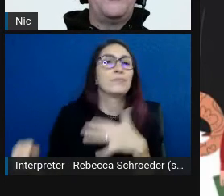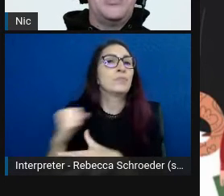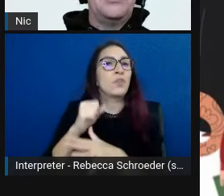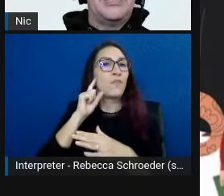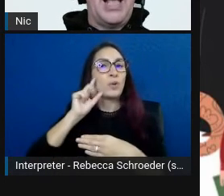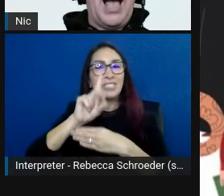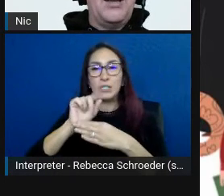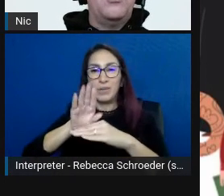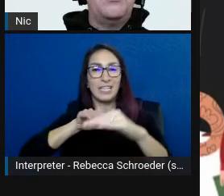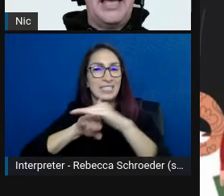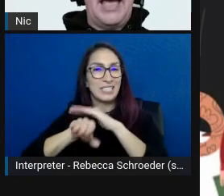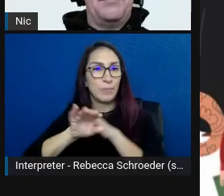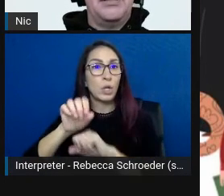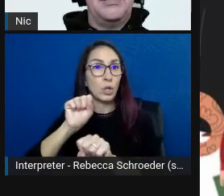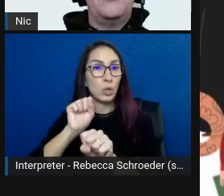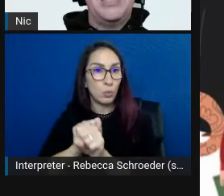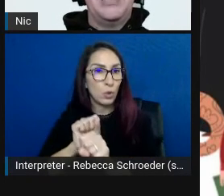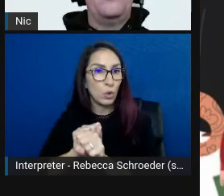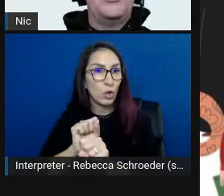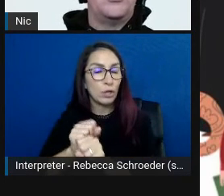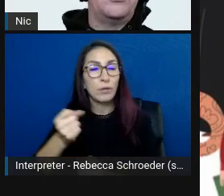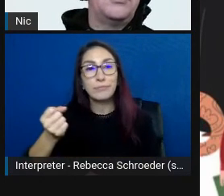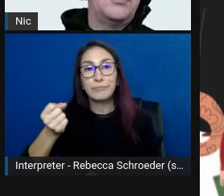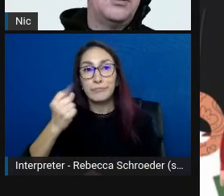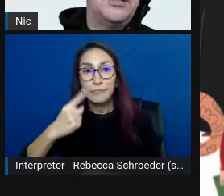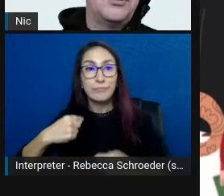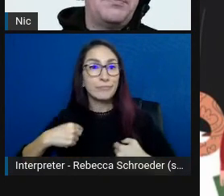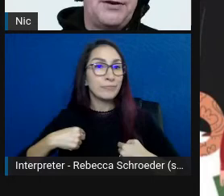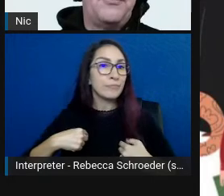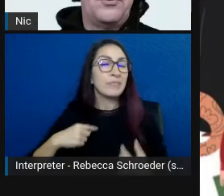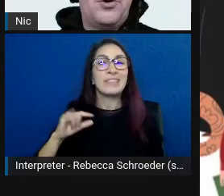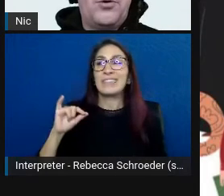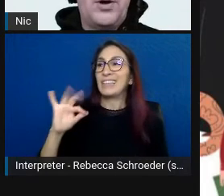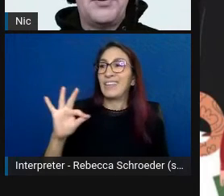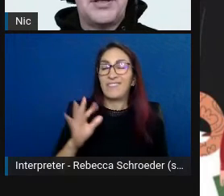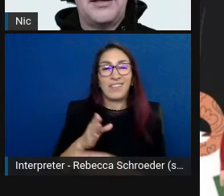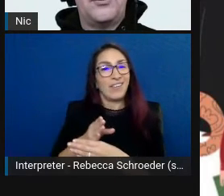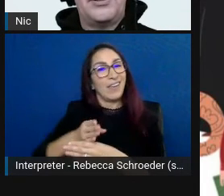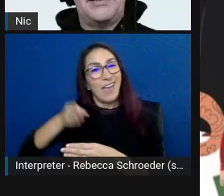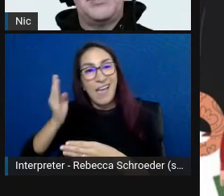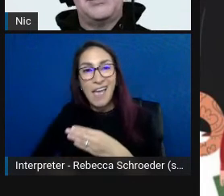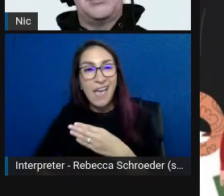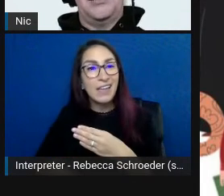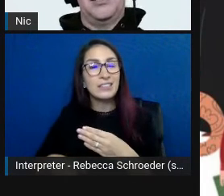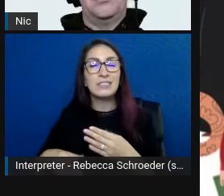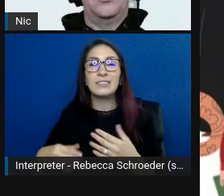Frankly, I will be happy if the end result is a platform or website or an app that's accessible.